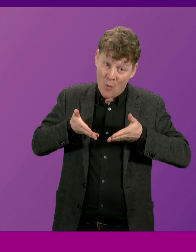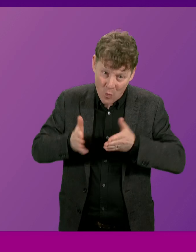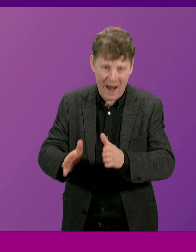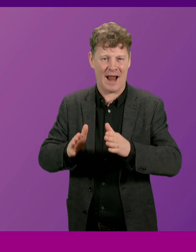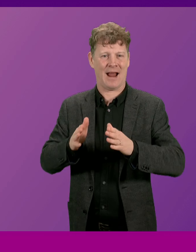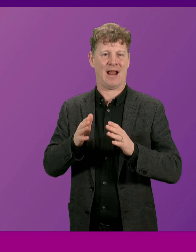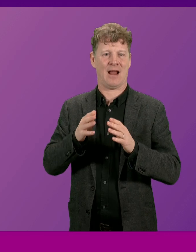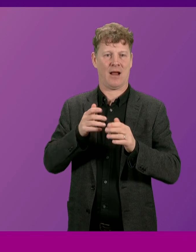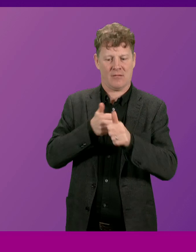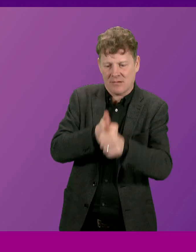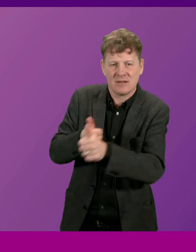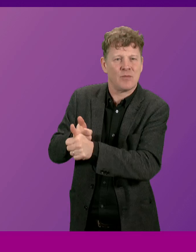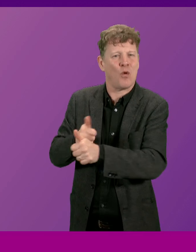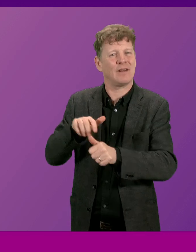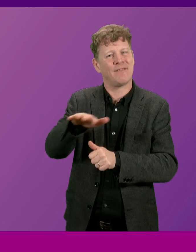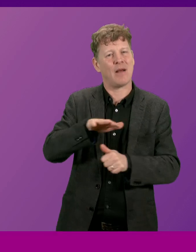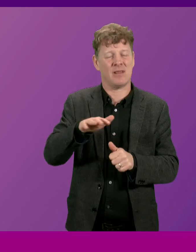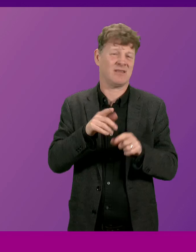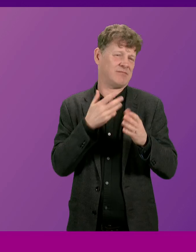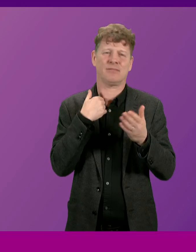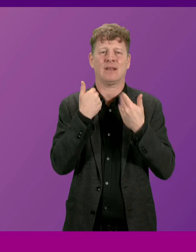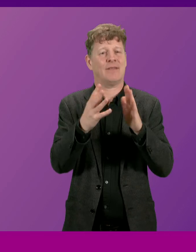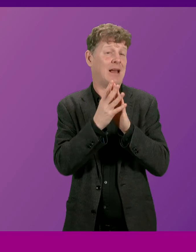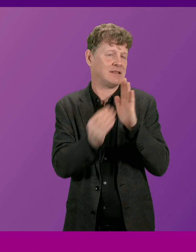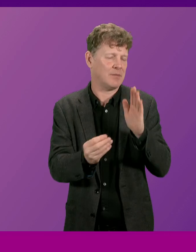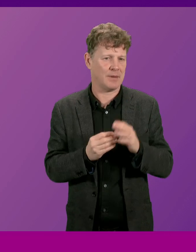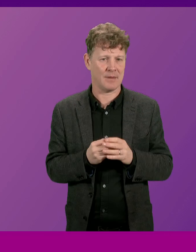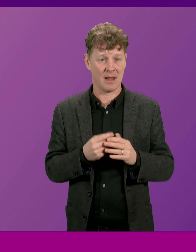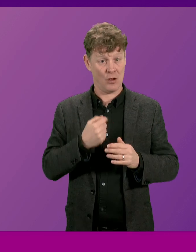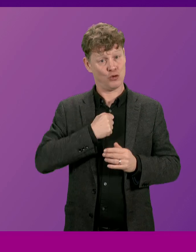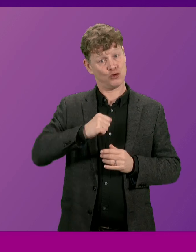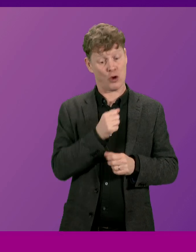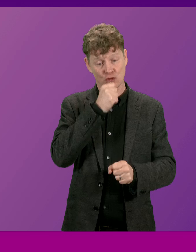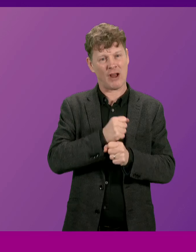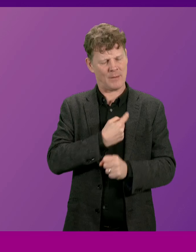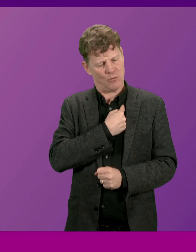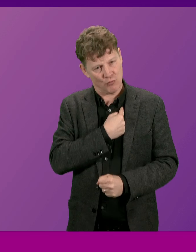For example, at the heart of the Promise is a determination to try to keep families